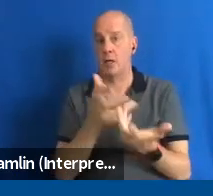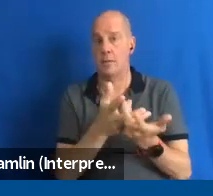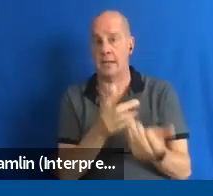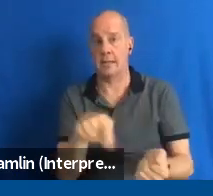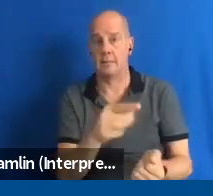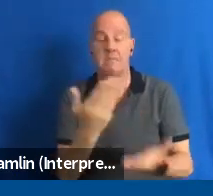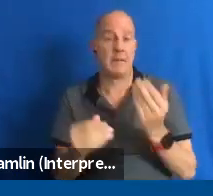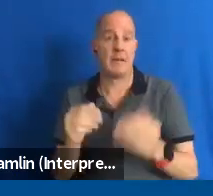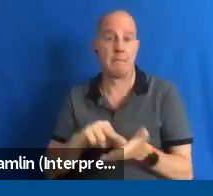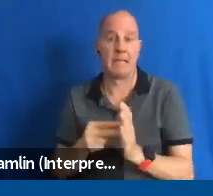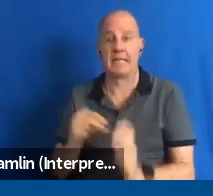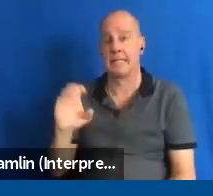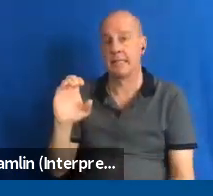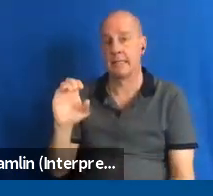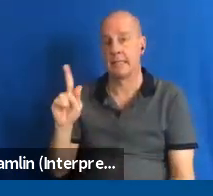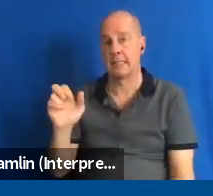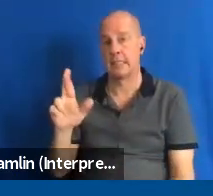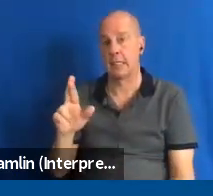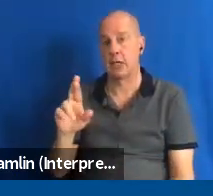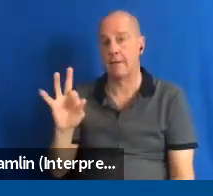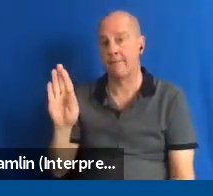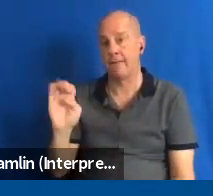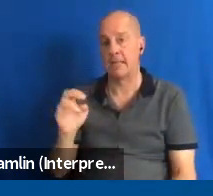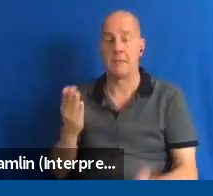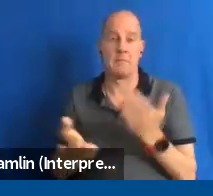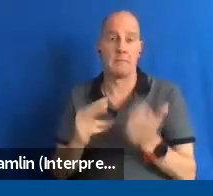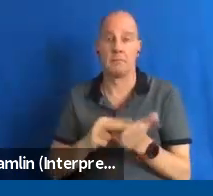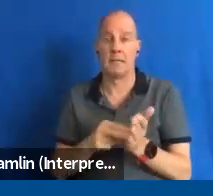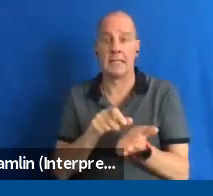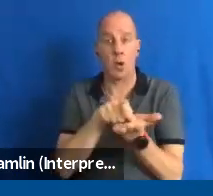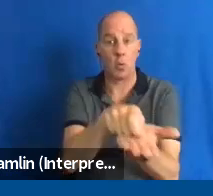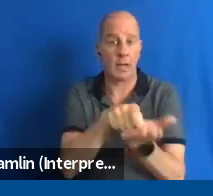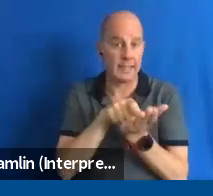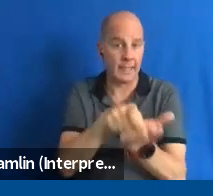masks. It might mean other technology. It might mean writing other things down on paper. It might